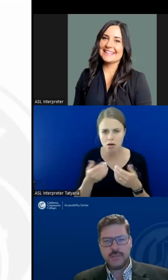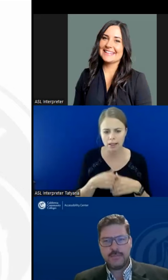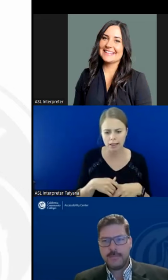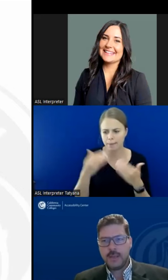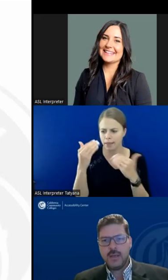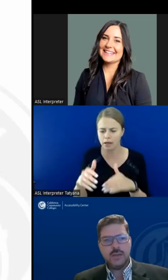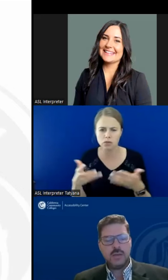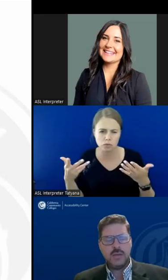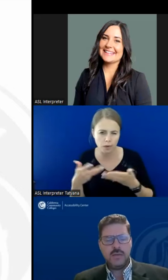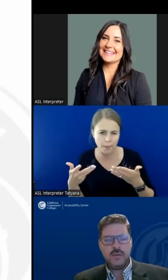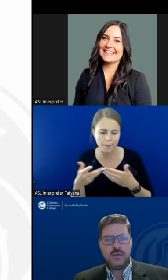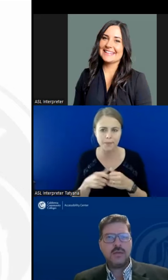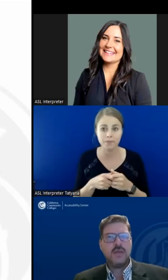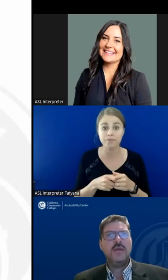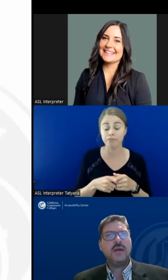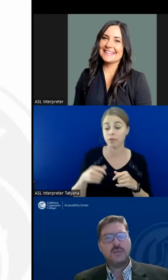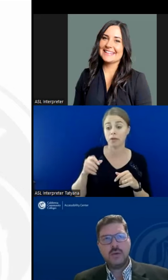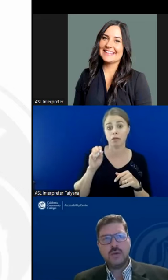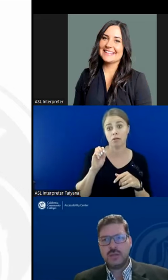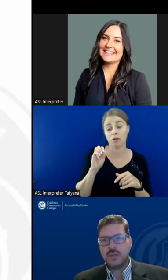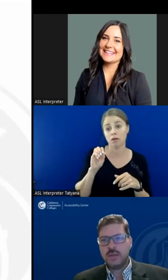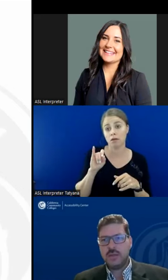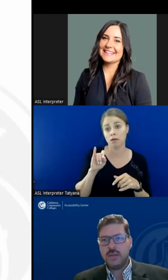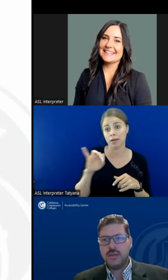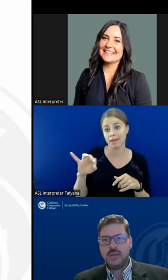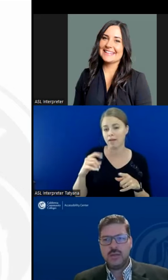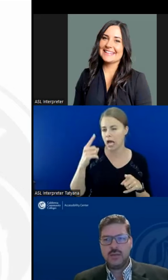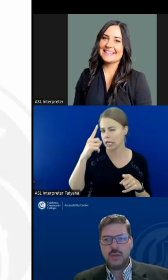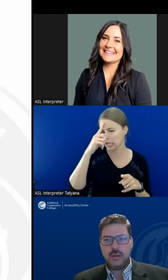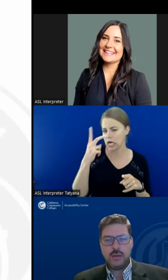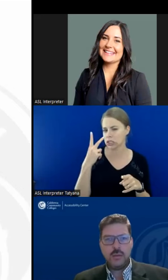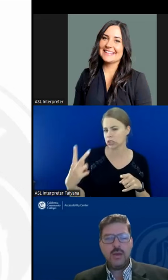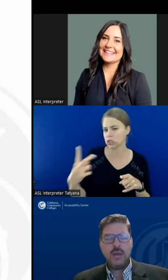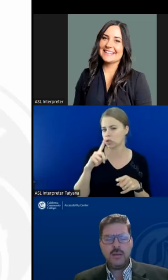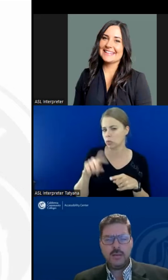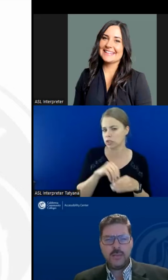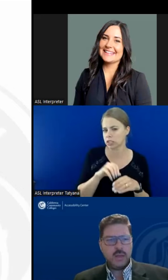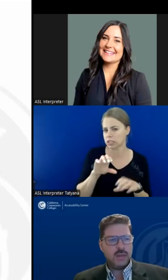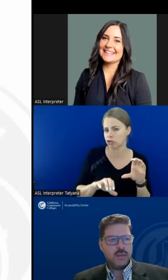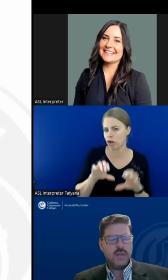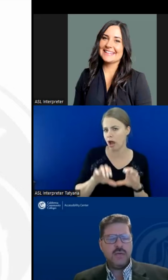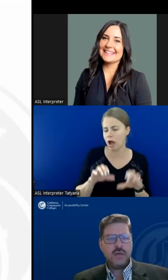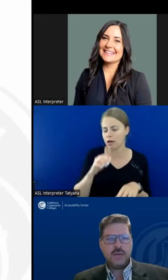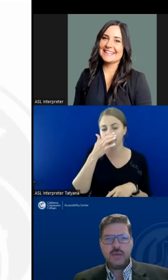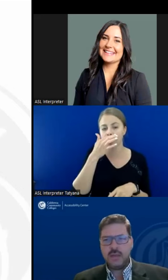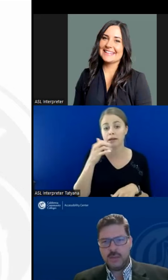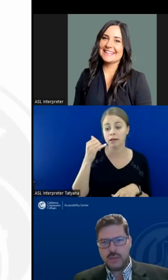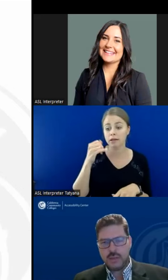So if you, and I think I saw your question in the chat as well Pauline. So if you have an image,